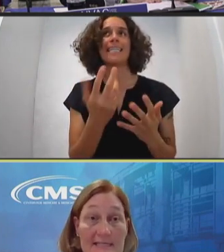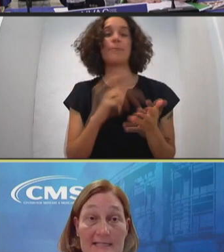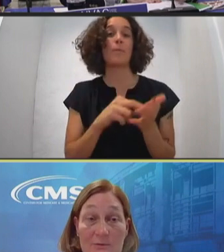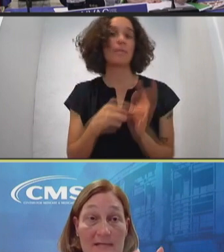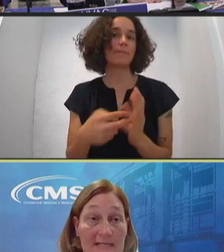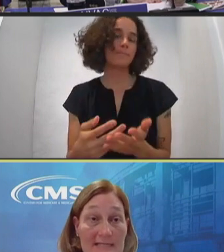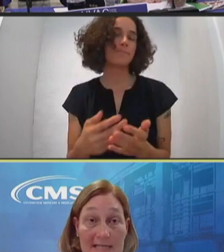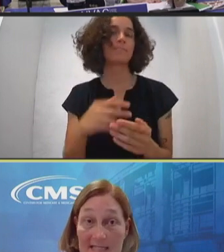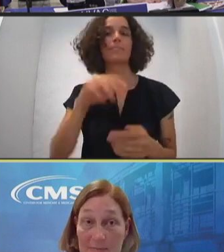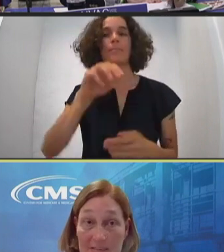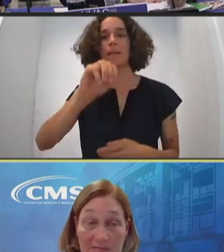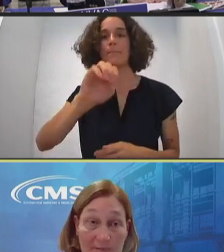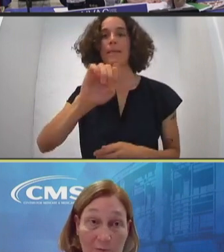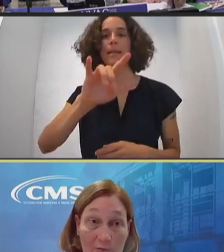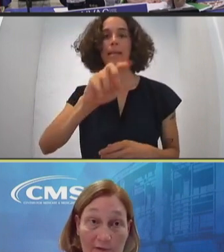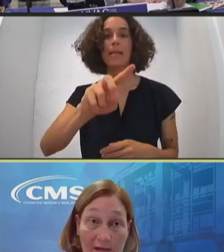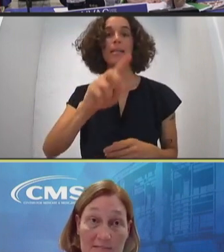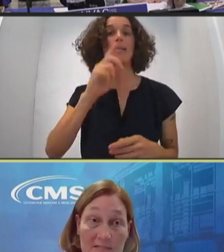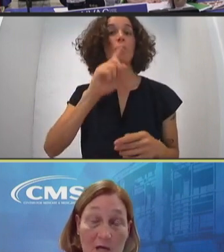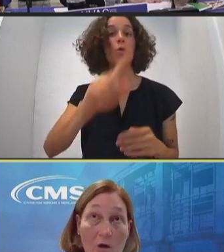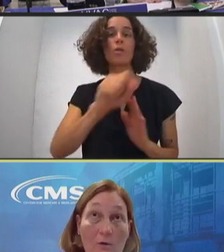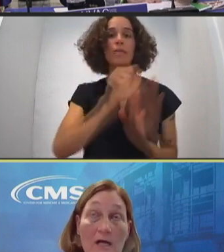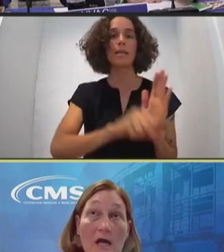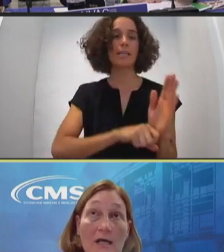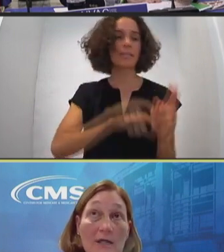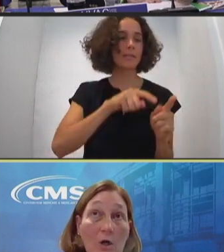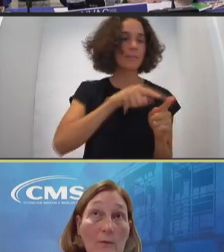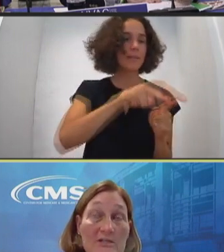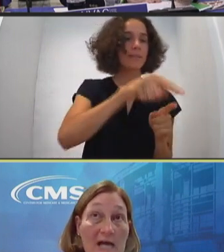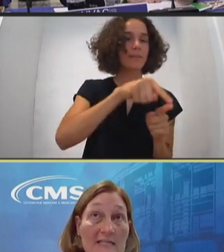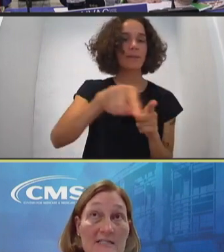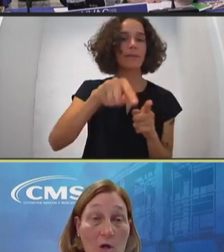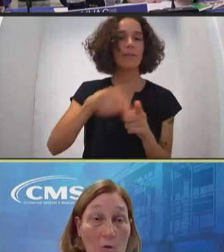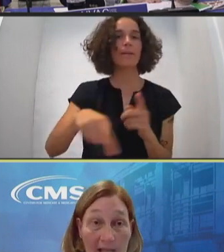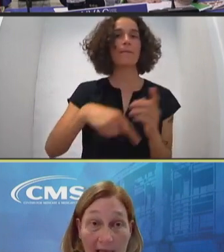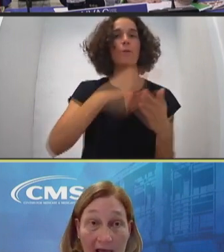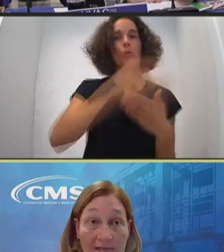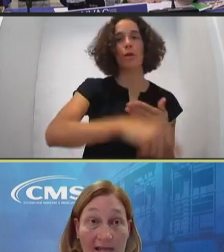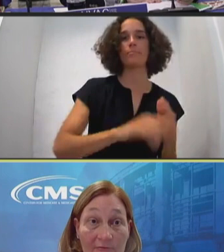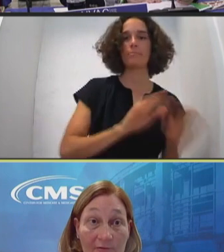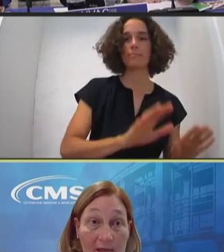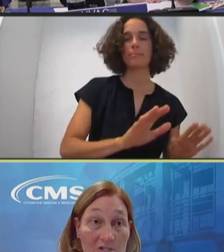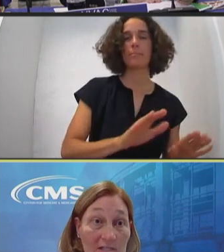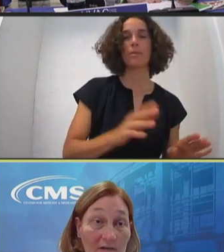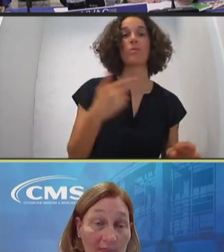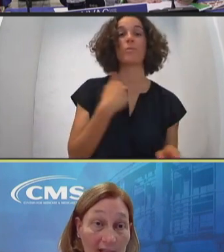intended to be a state specific program. So, you know, we just don't have that information